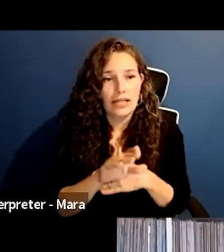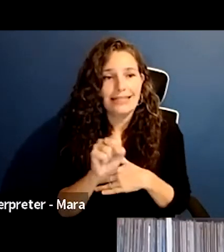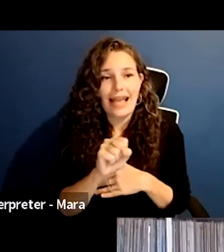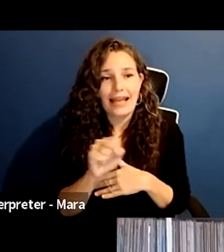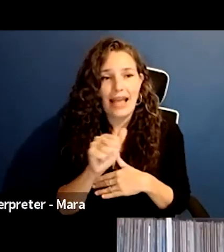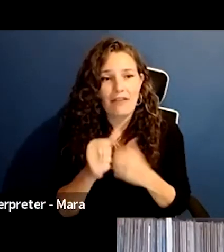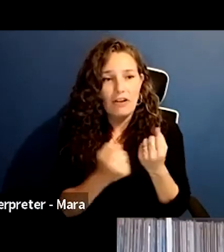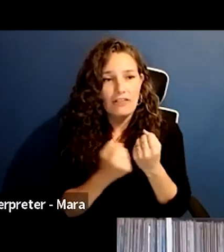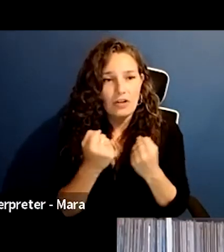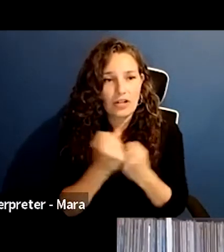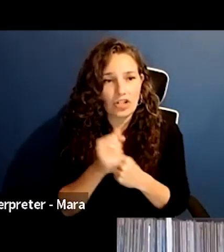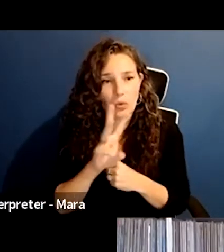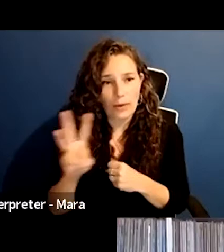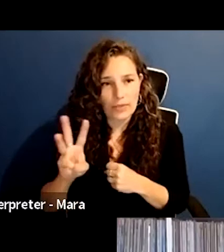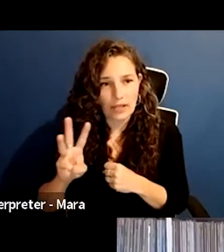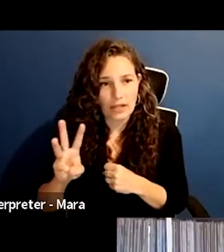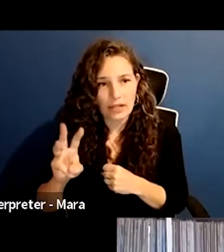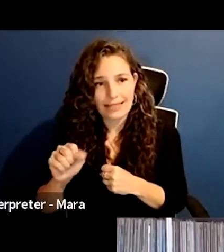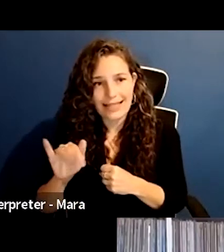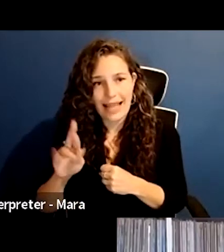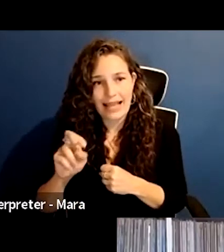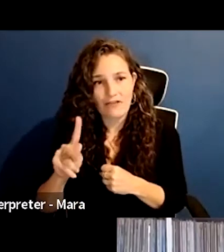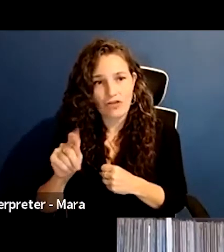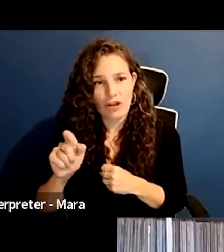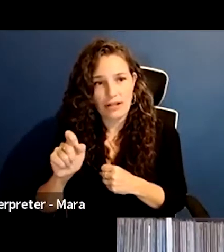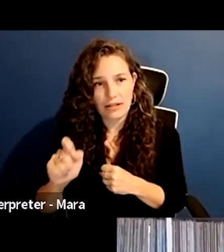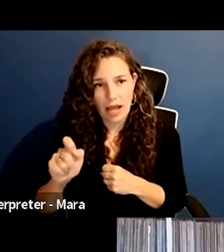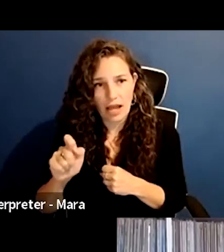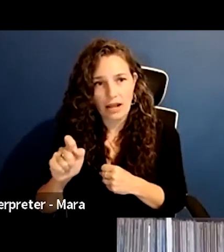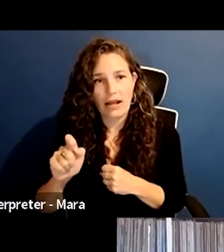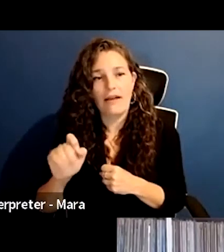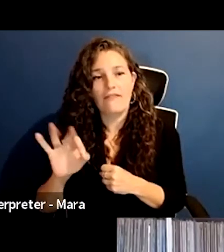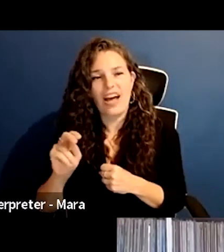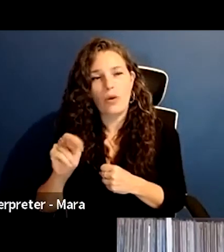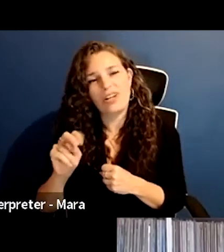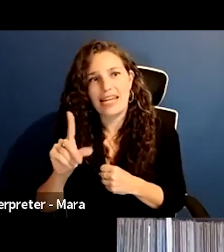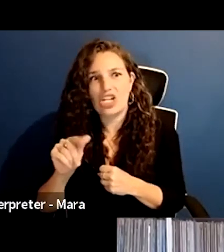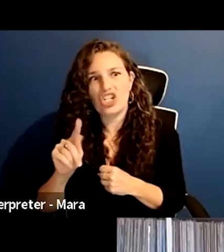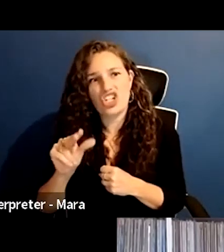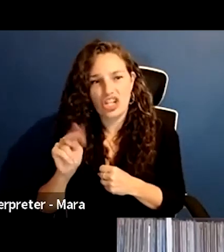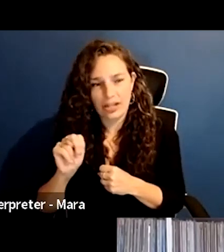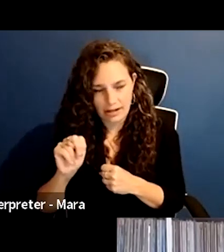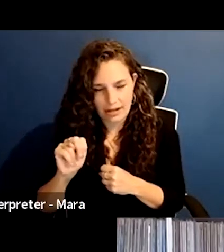sagaftra.foundation, to learn more about the amazing work of this organization.